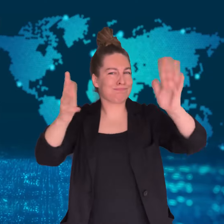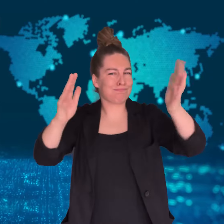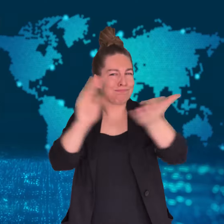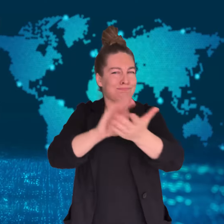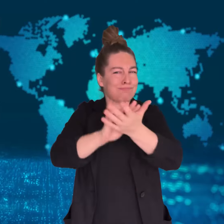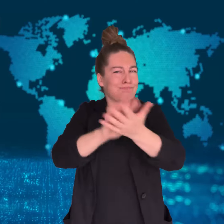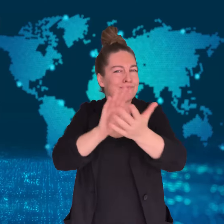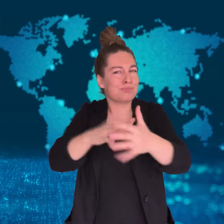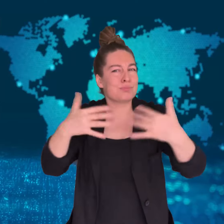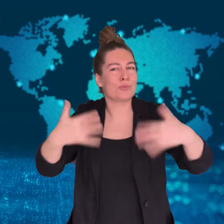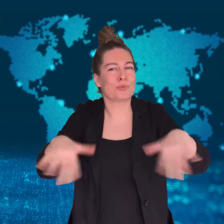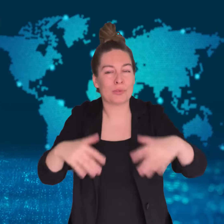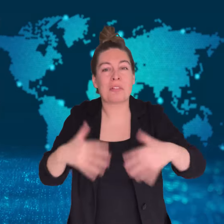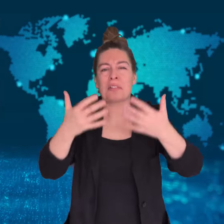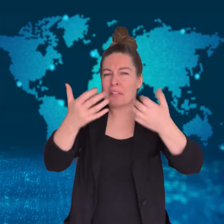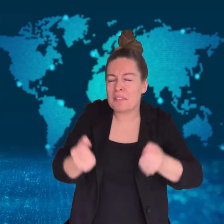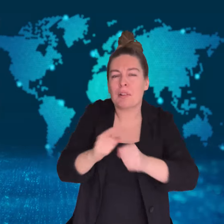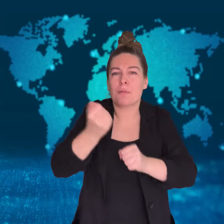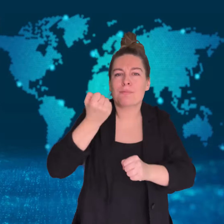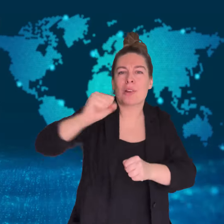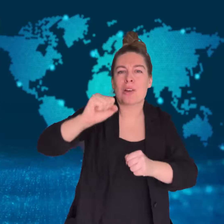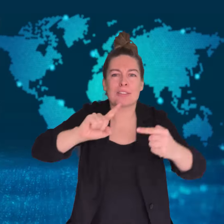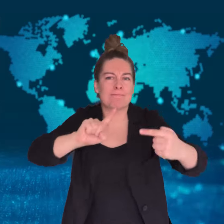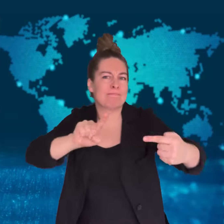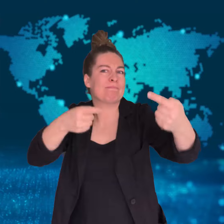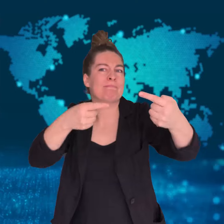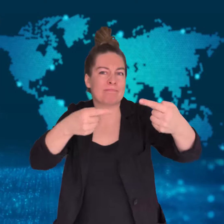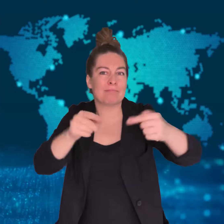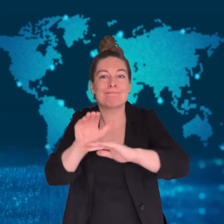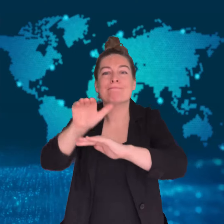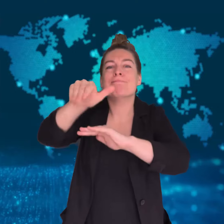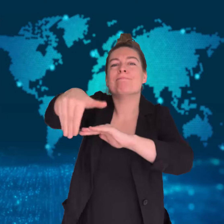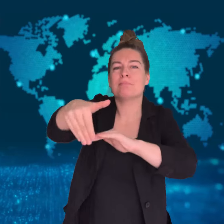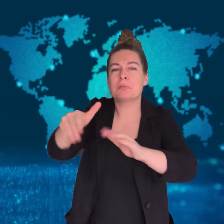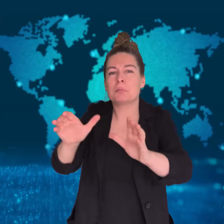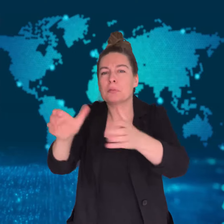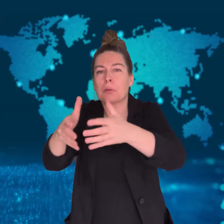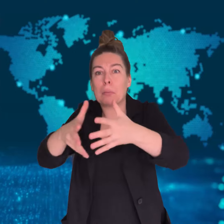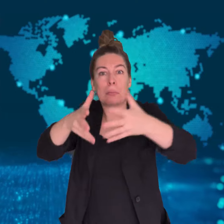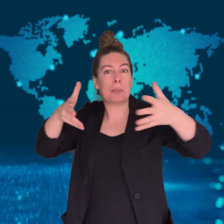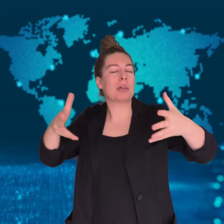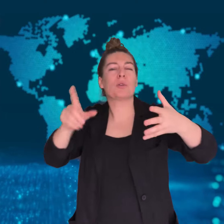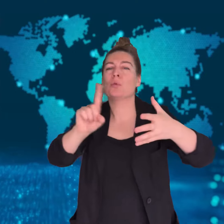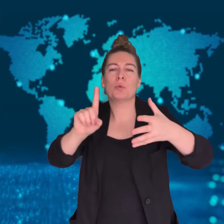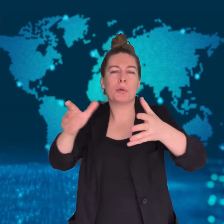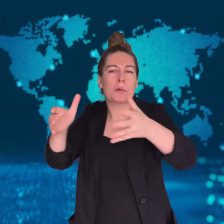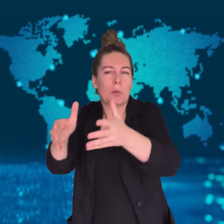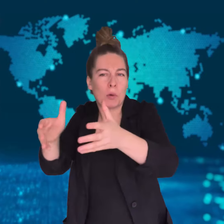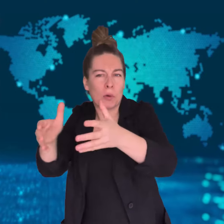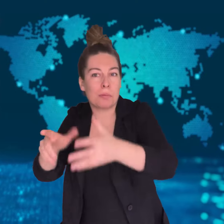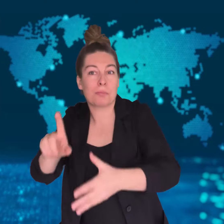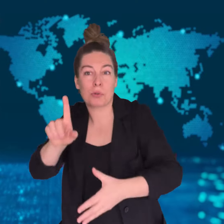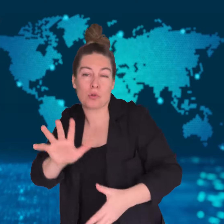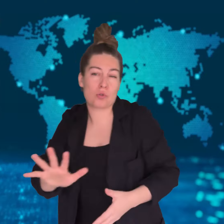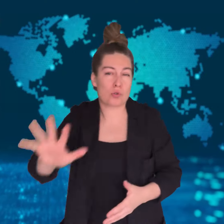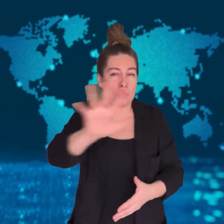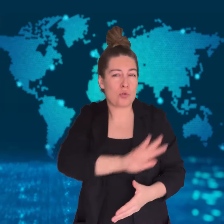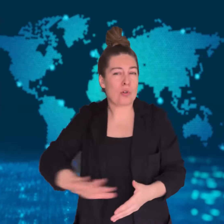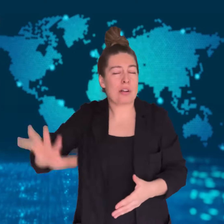there was a long-standing ovation among the group's senators.